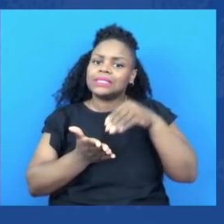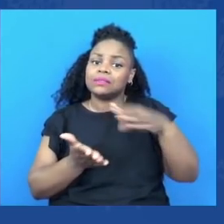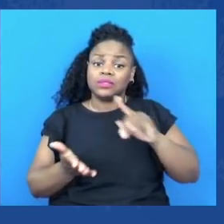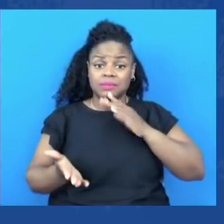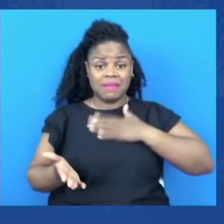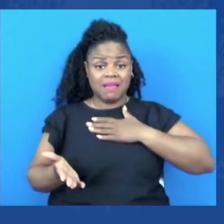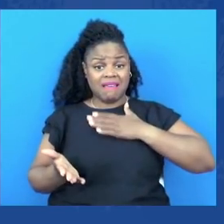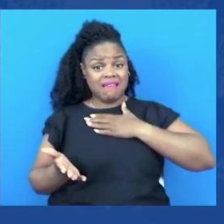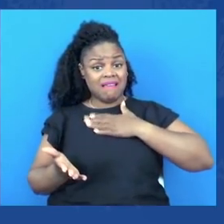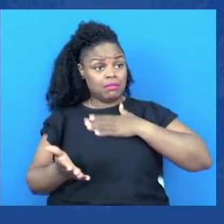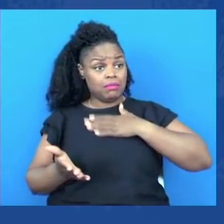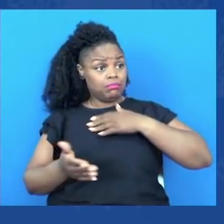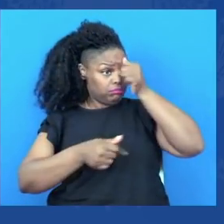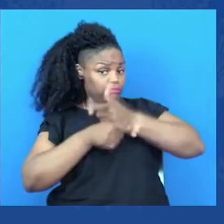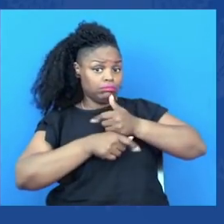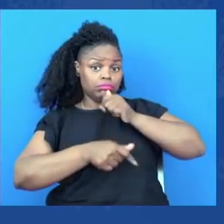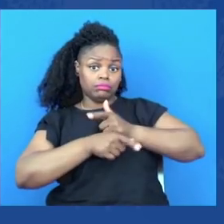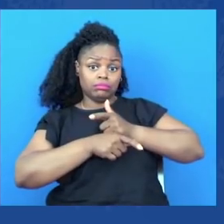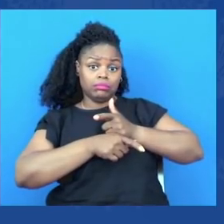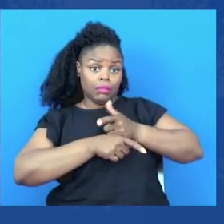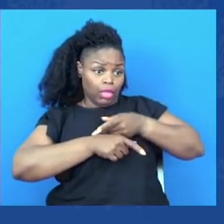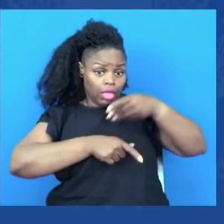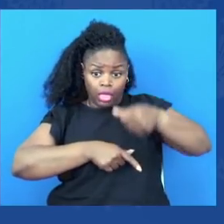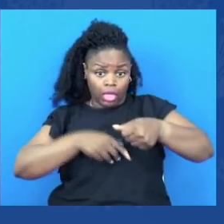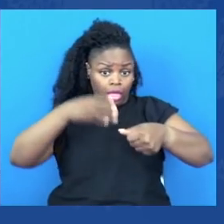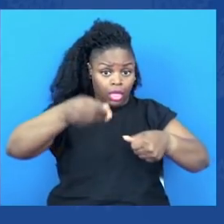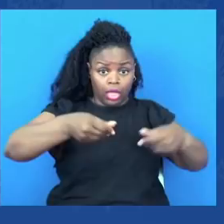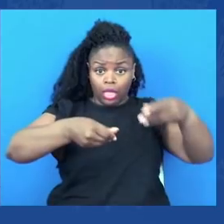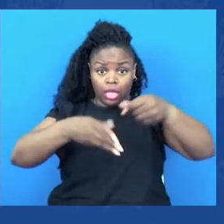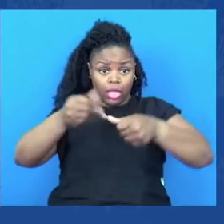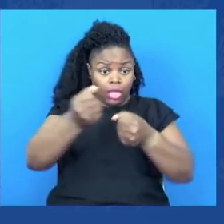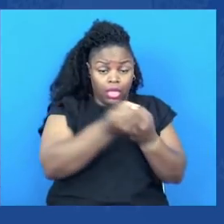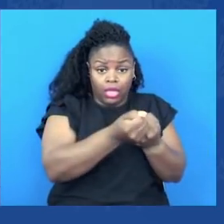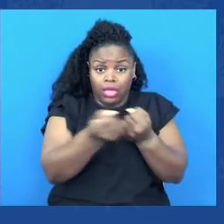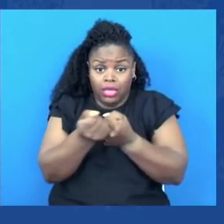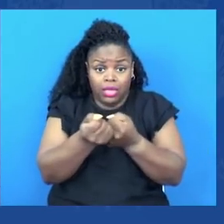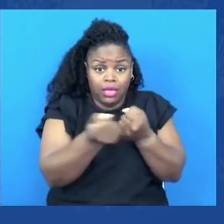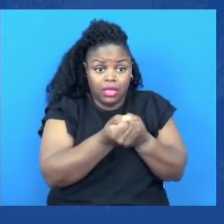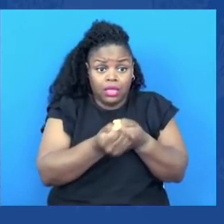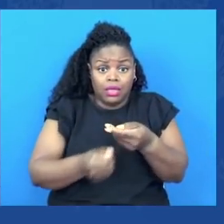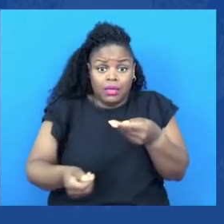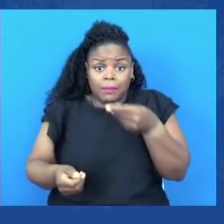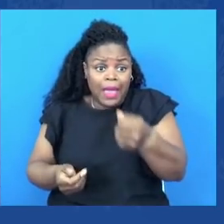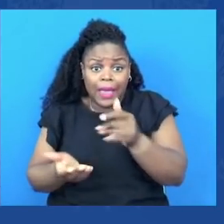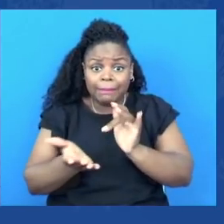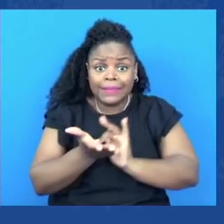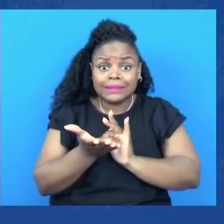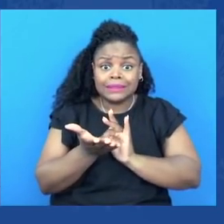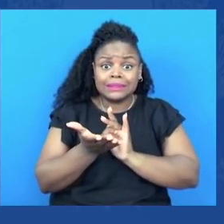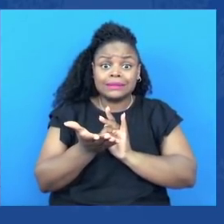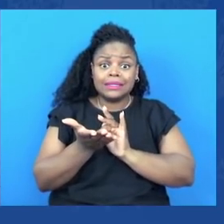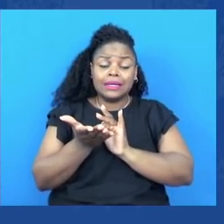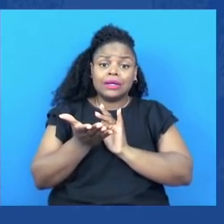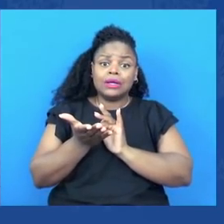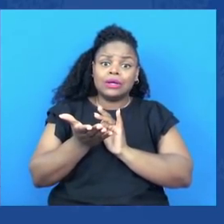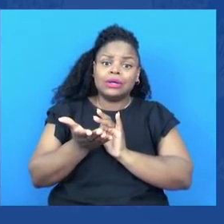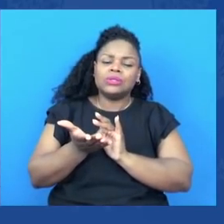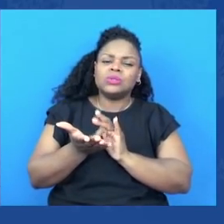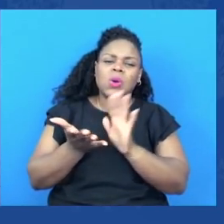in monthly costs that she did -- that she had to exhaust, rather than exhaust the little savings she had, for her prescription drugs.